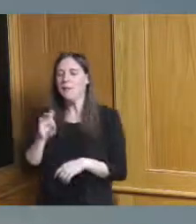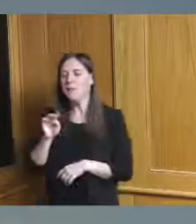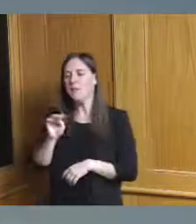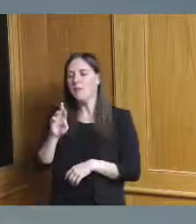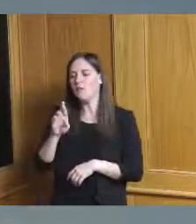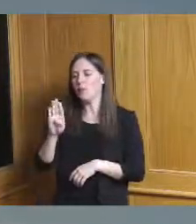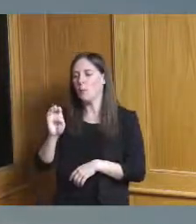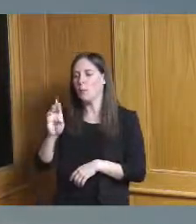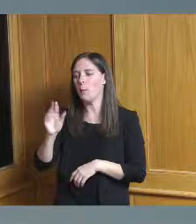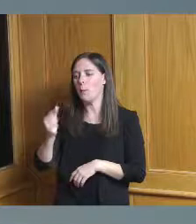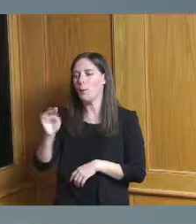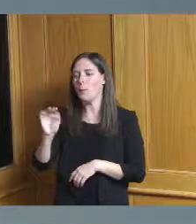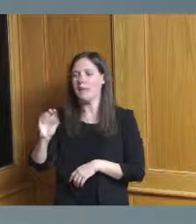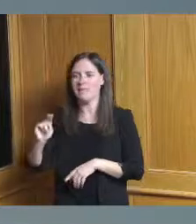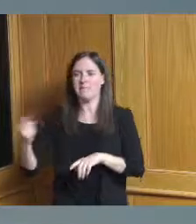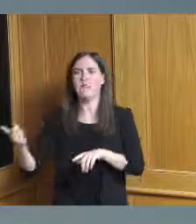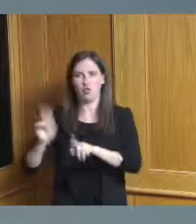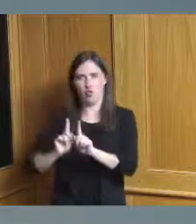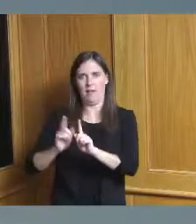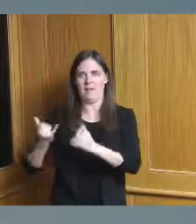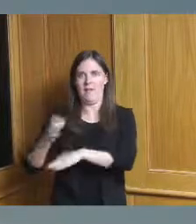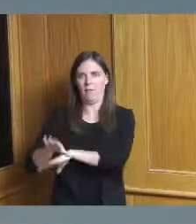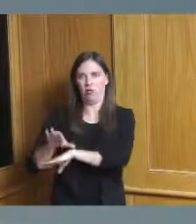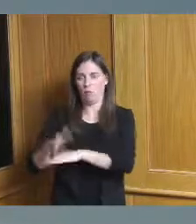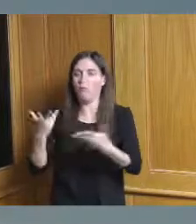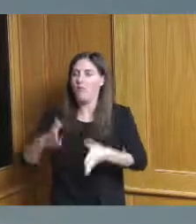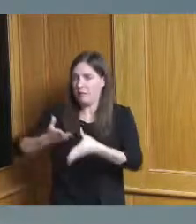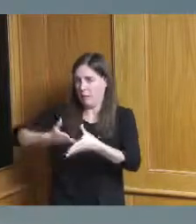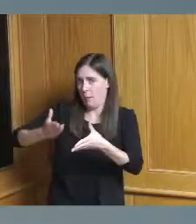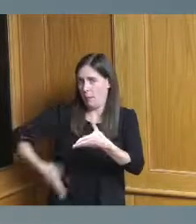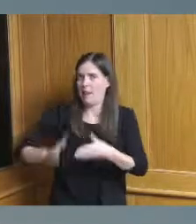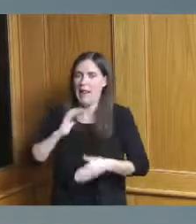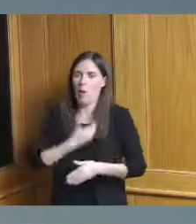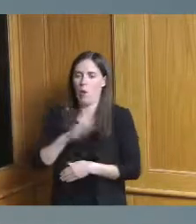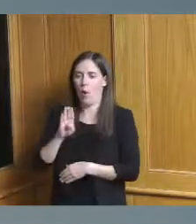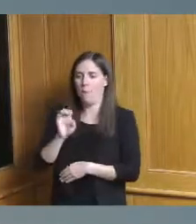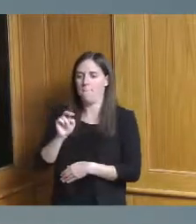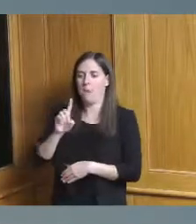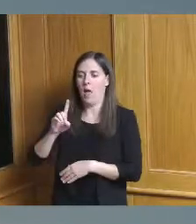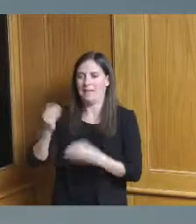this afternoon so that we did complete our bond sale for the refunding of our sales